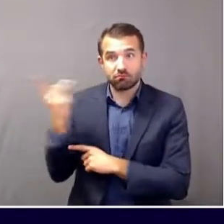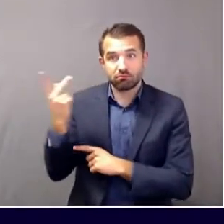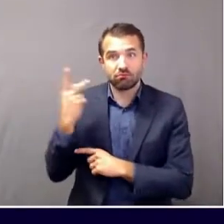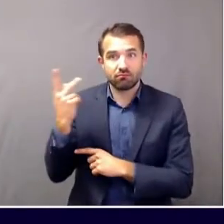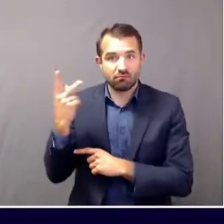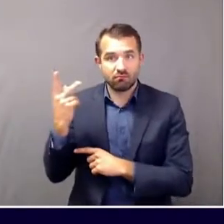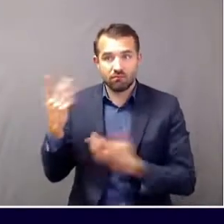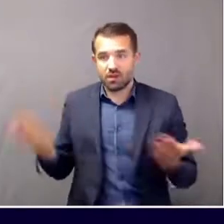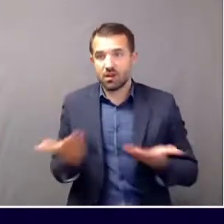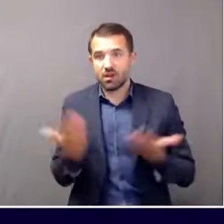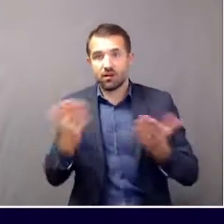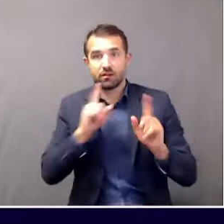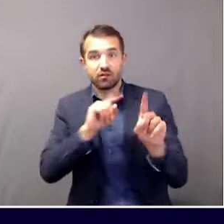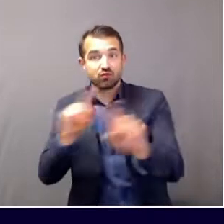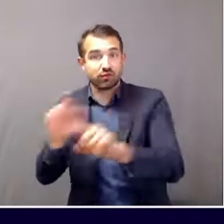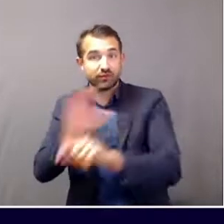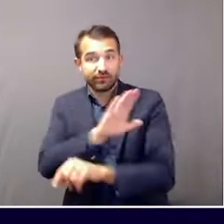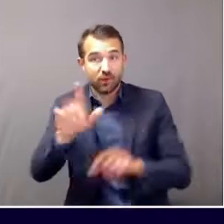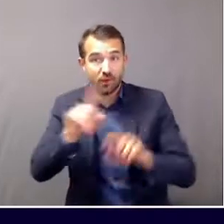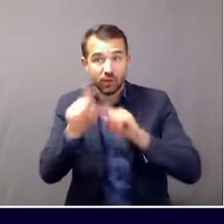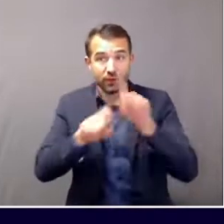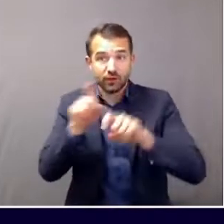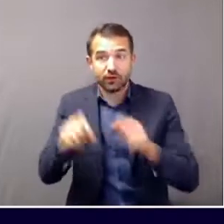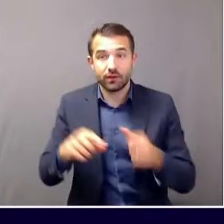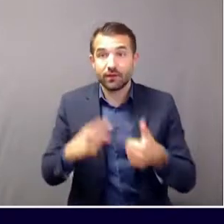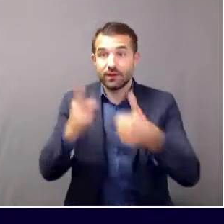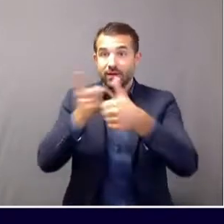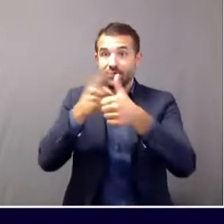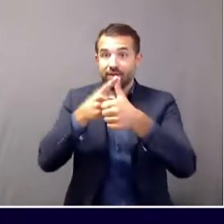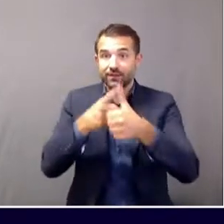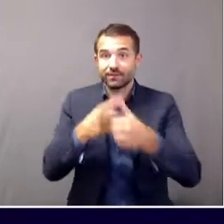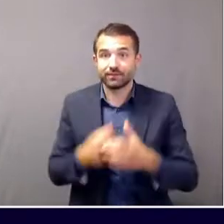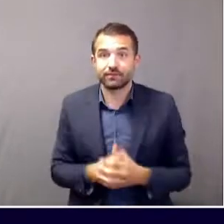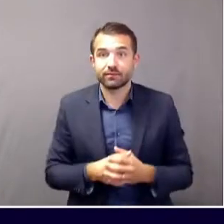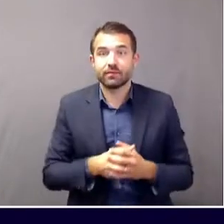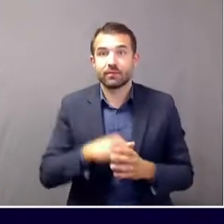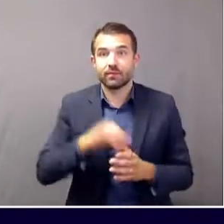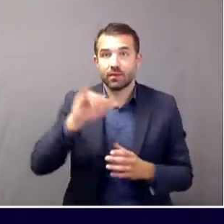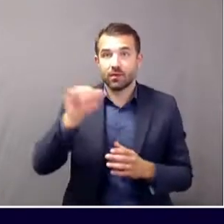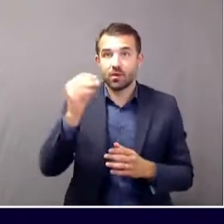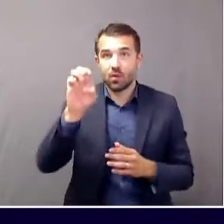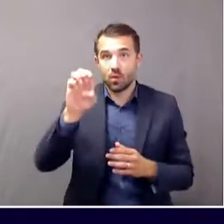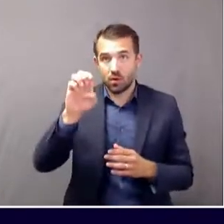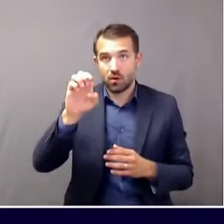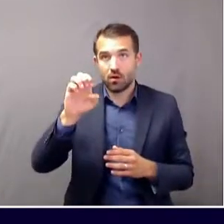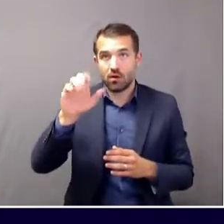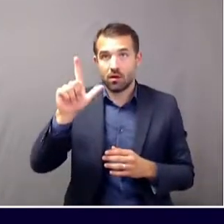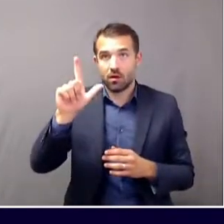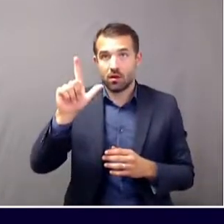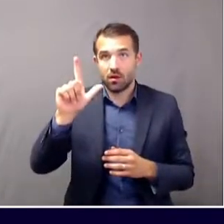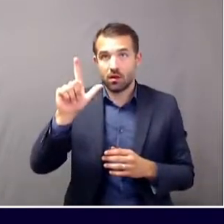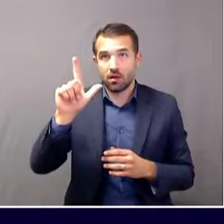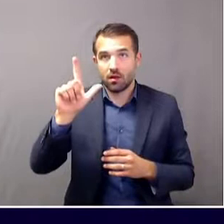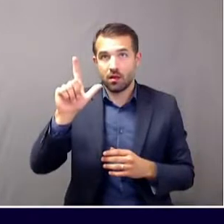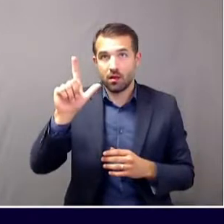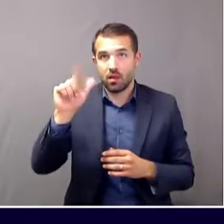question for the afternoon goes